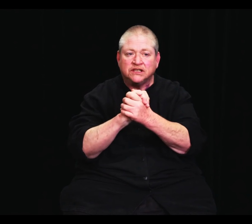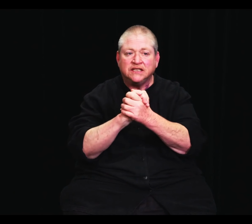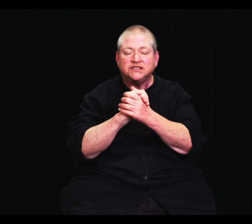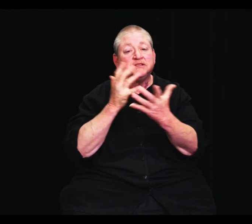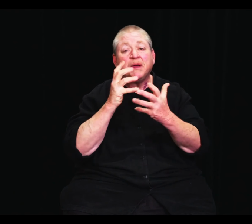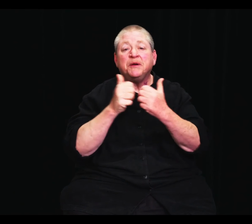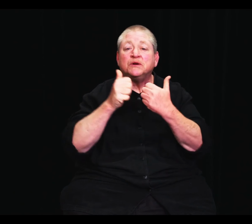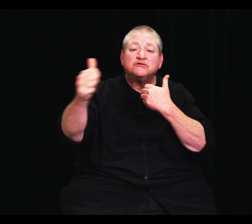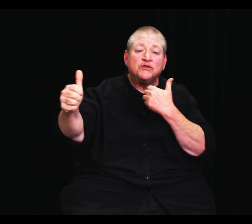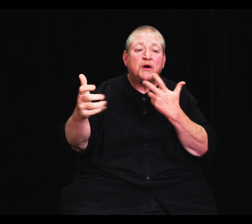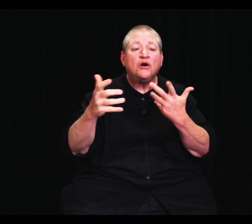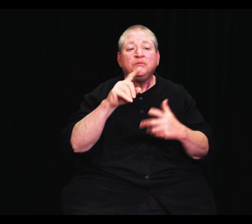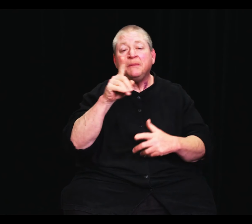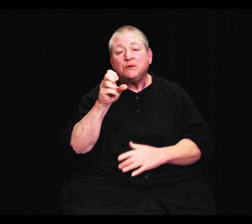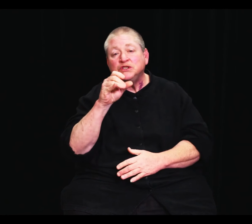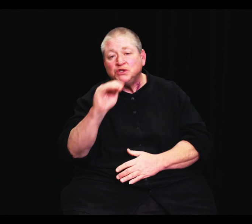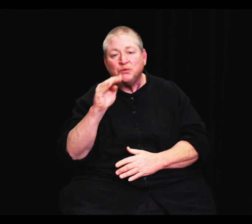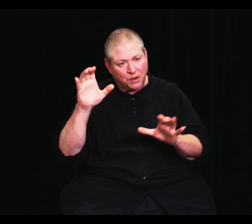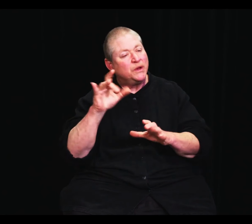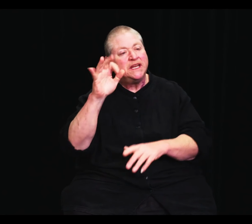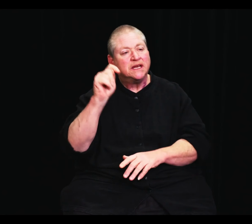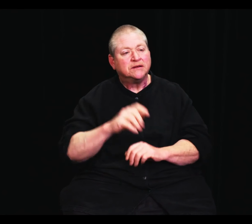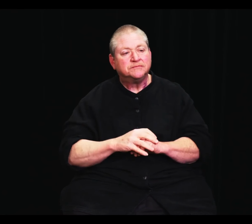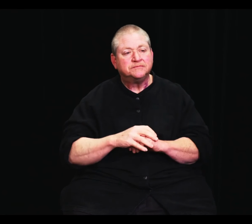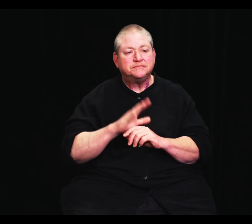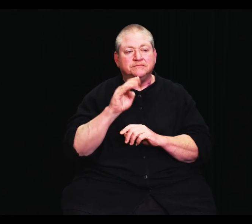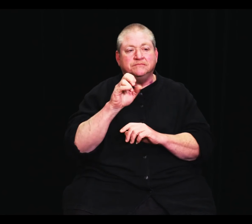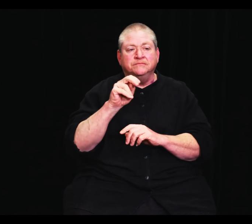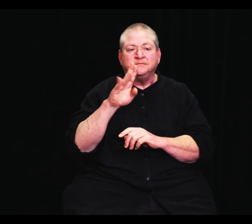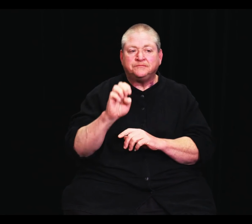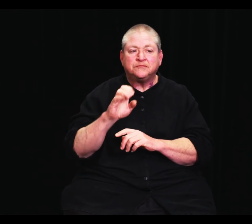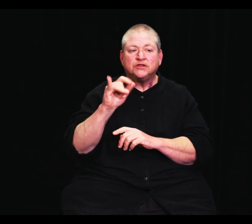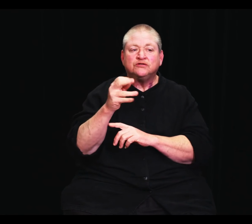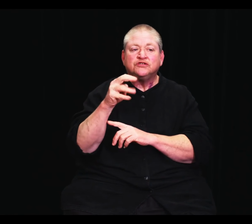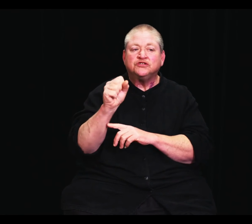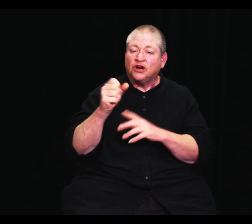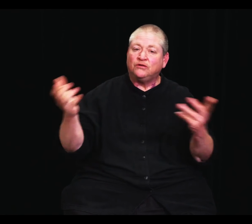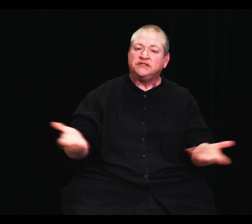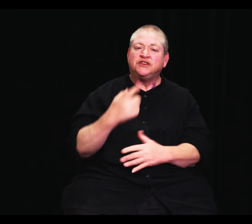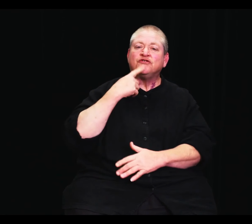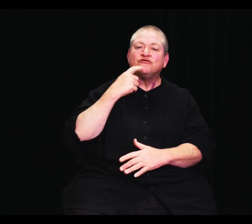Hi, I'm Jean Salaya and I'm up here in Bellingham to wish you all a congratulations! it's been tough doing everything remotely, but we did it!